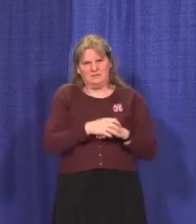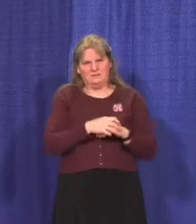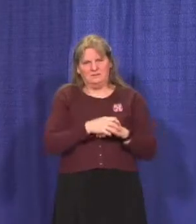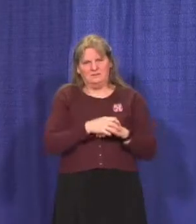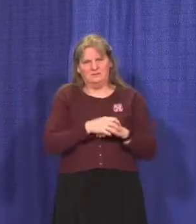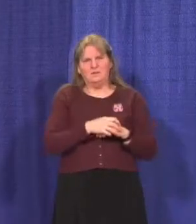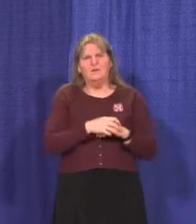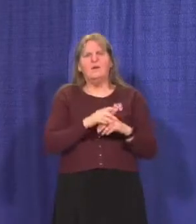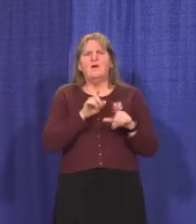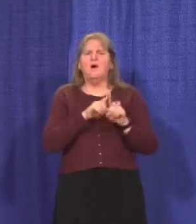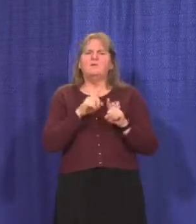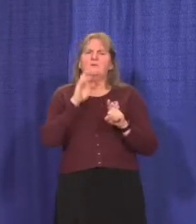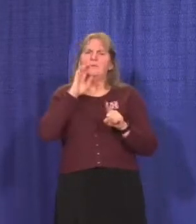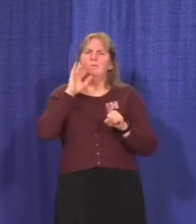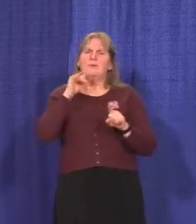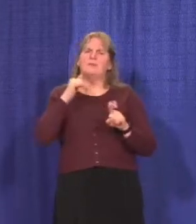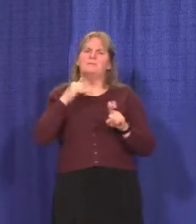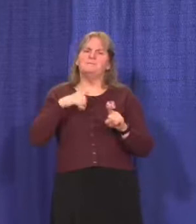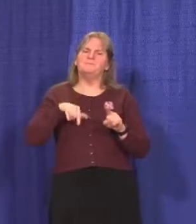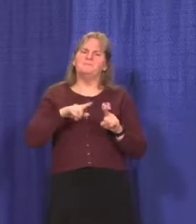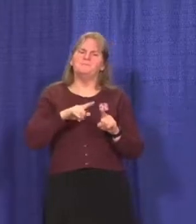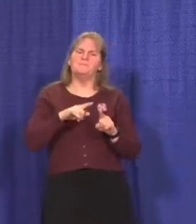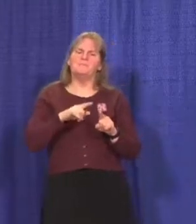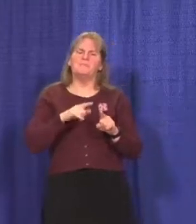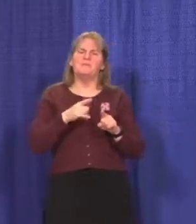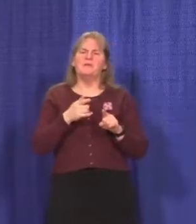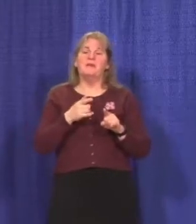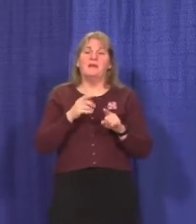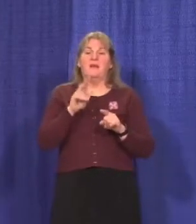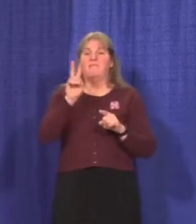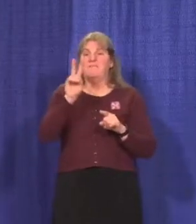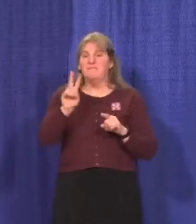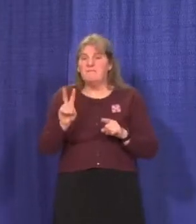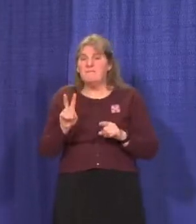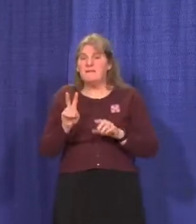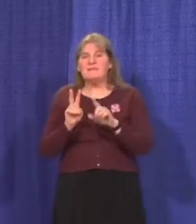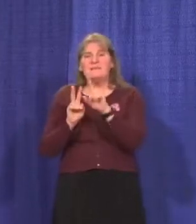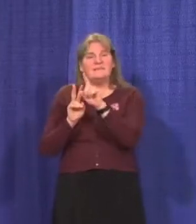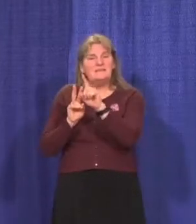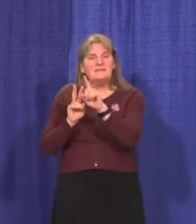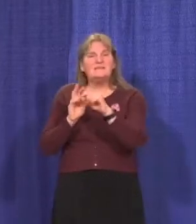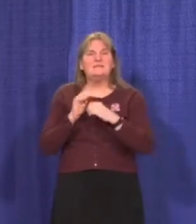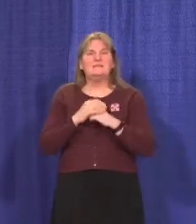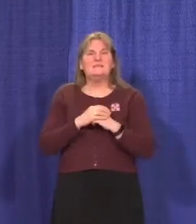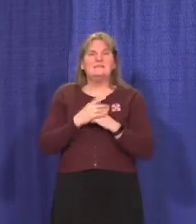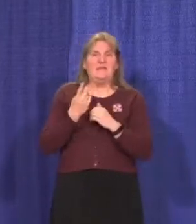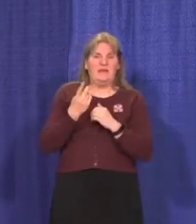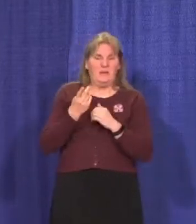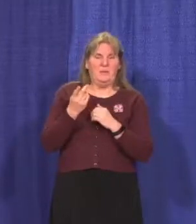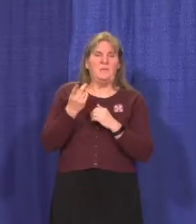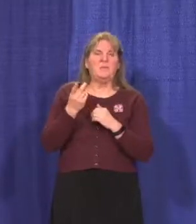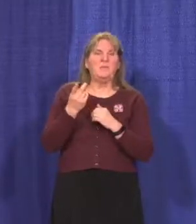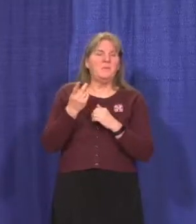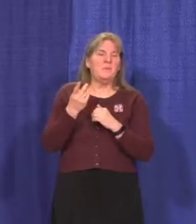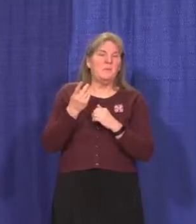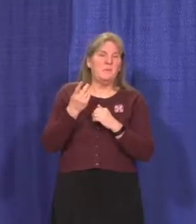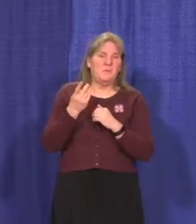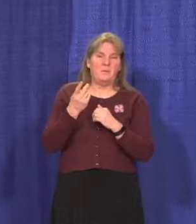epidemiology in Vancouver, we are looking at rates that a few looked at per capita we're at